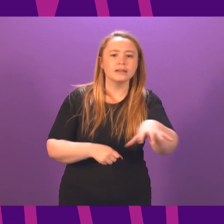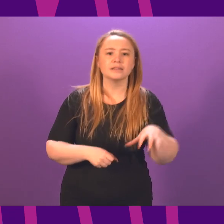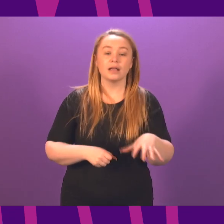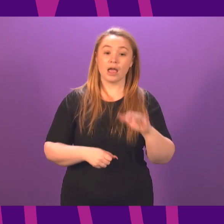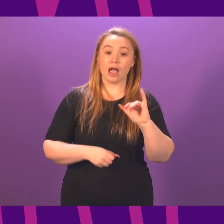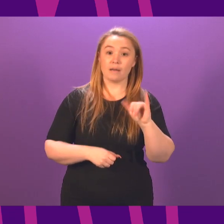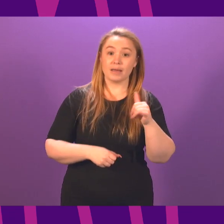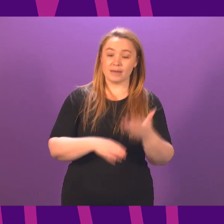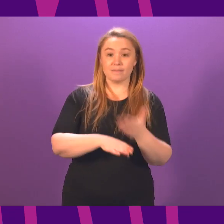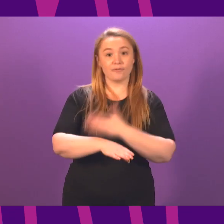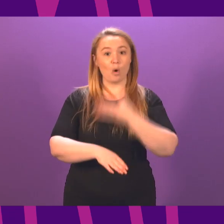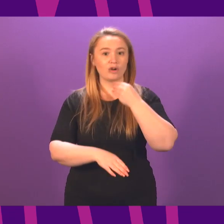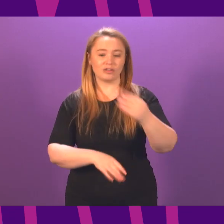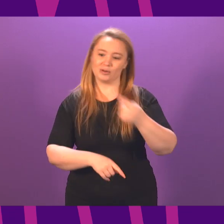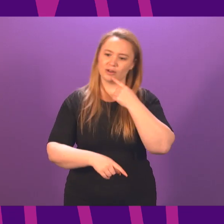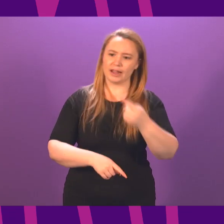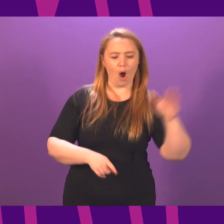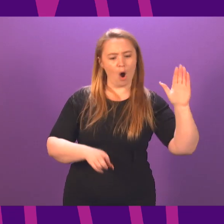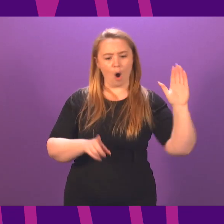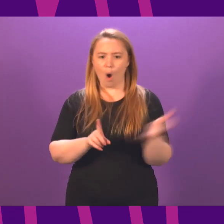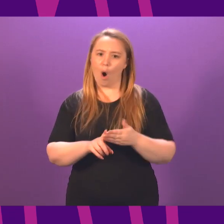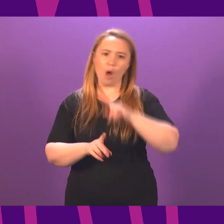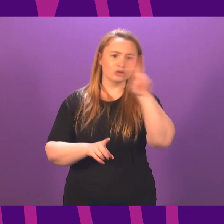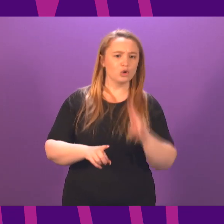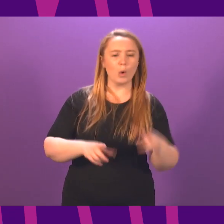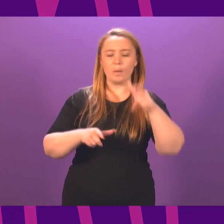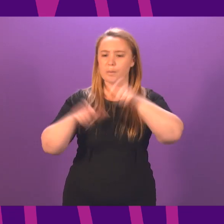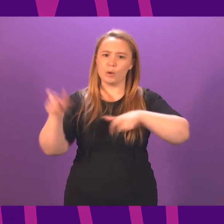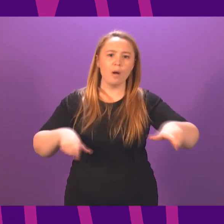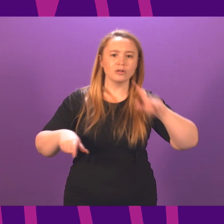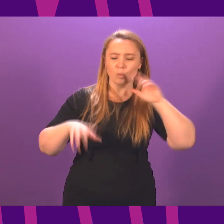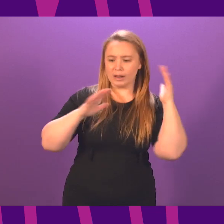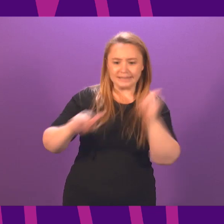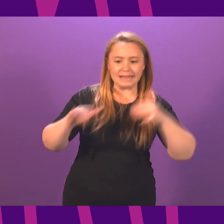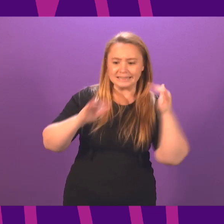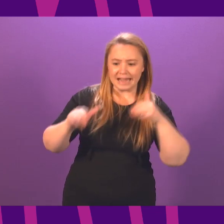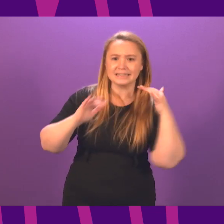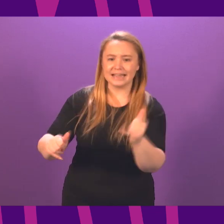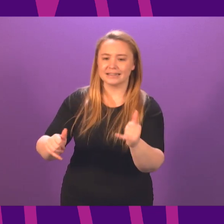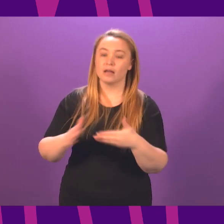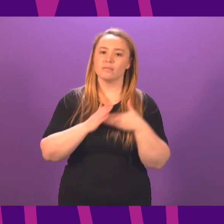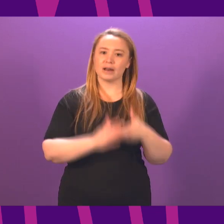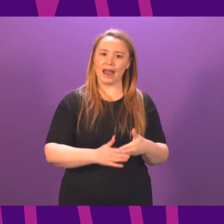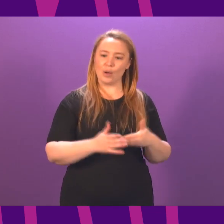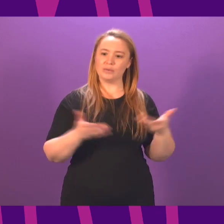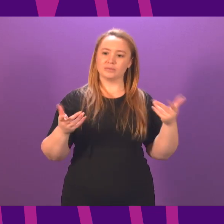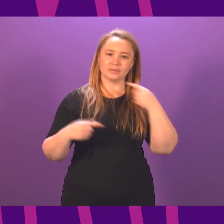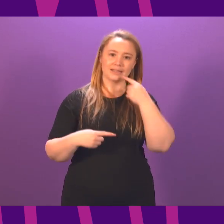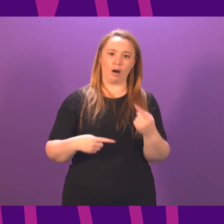up before Christmas and say that we were going to test every pupil in every school every day, and then to have me stand here now to say that we cannot do that because we got that wrong.